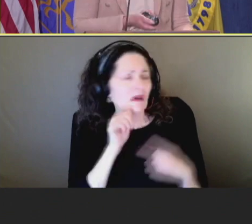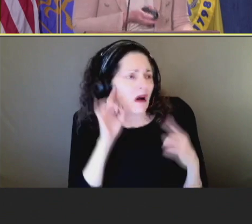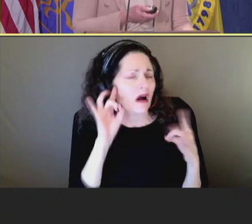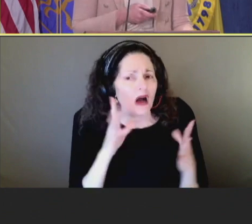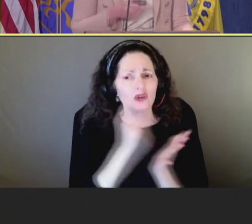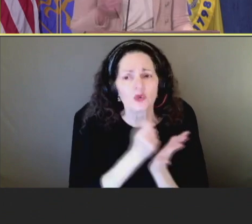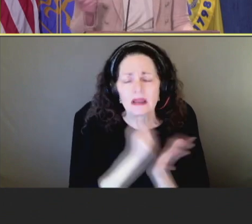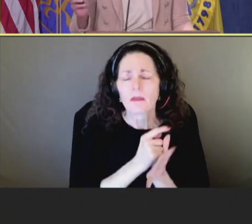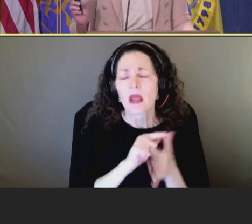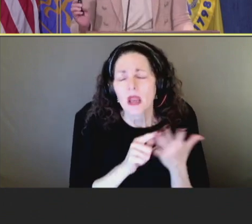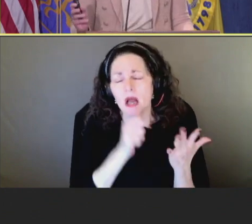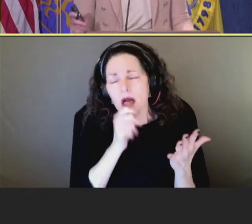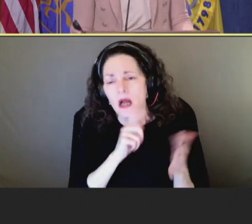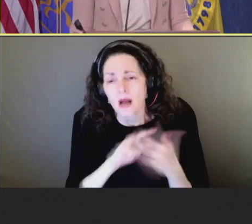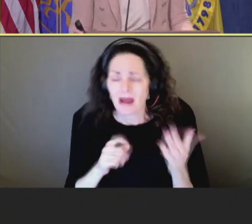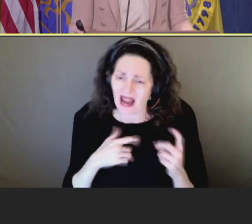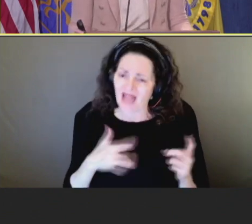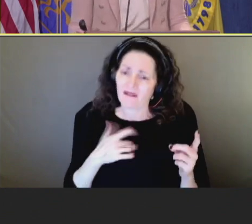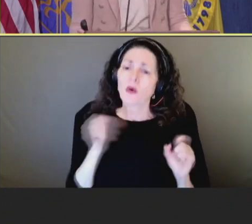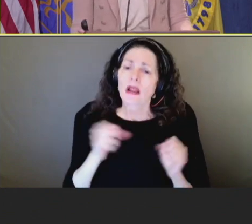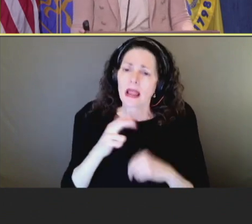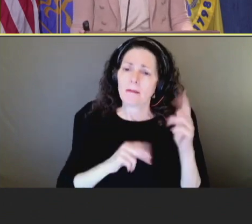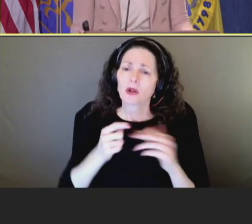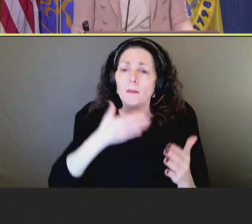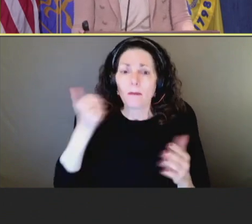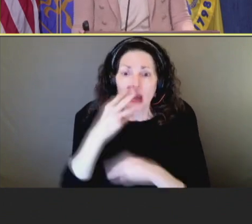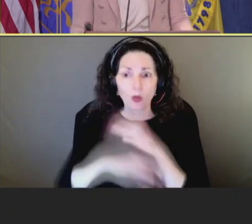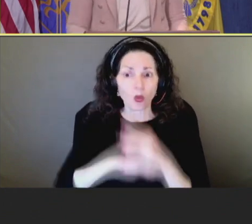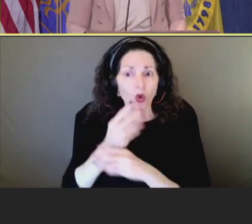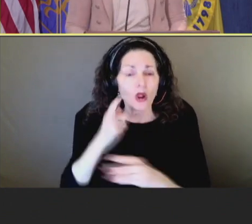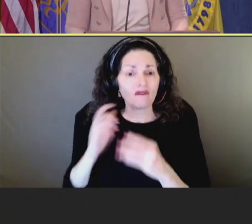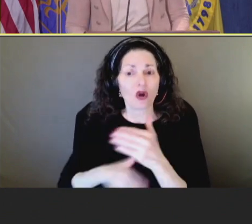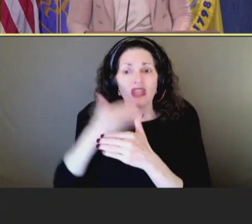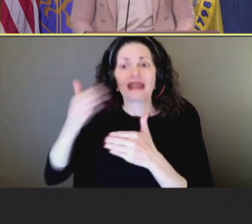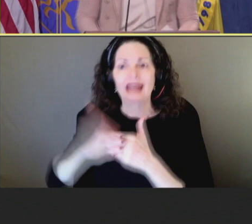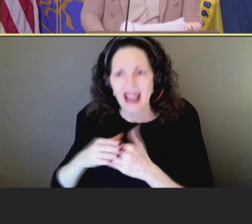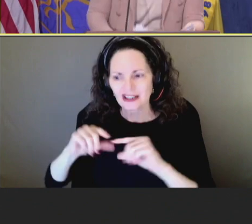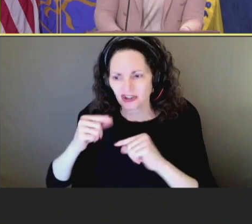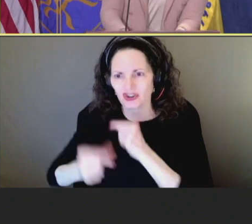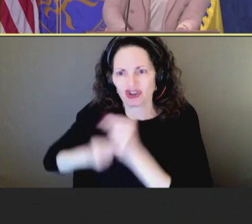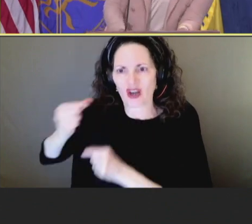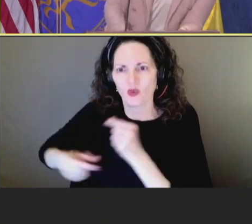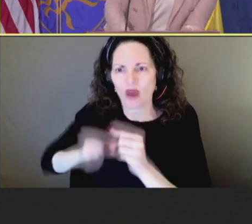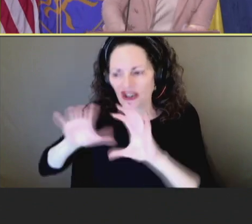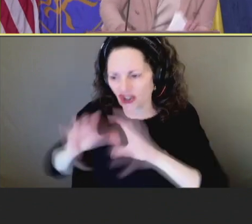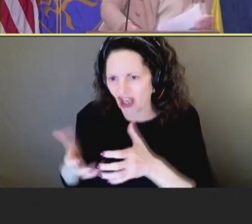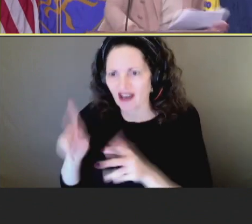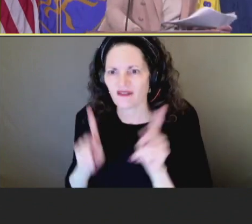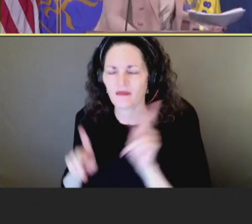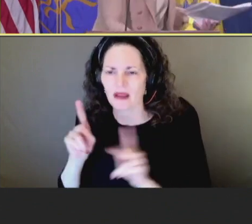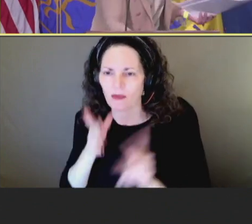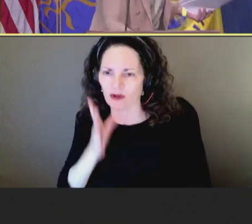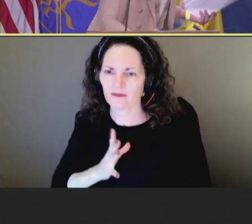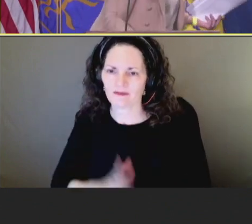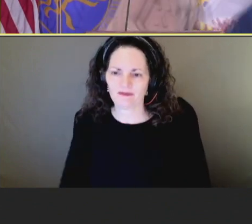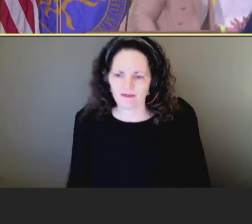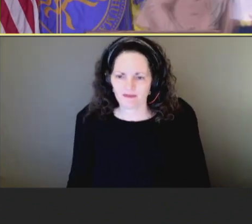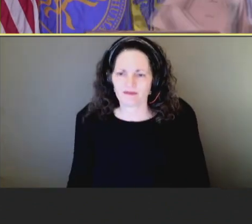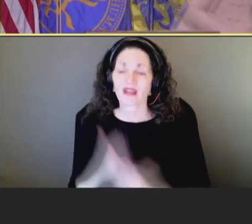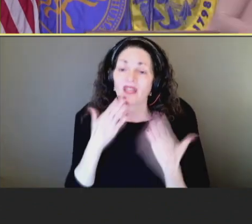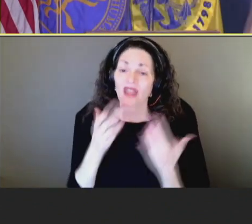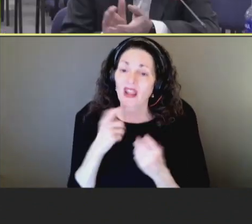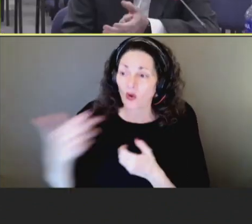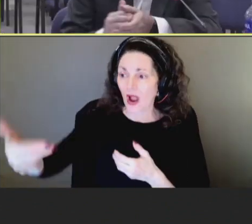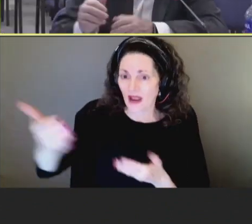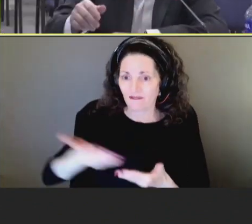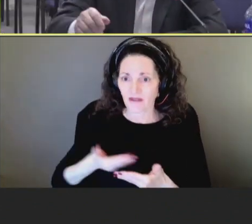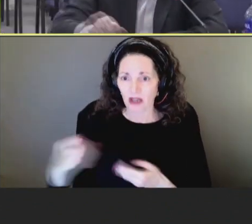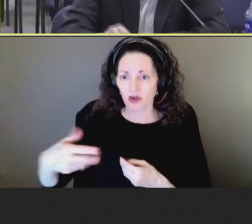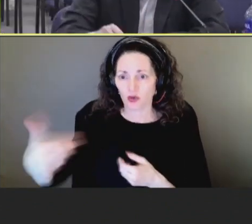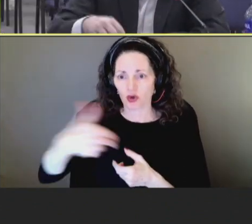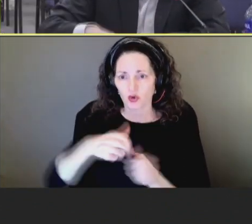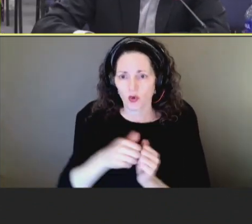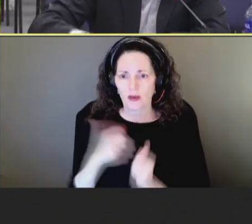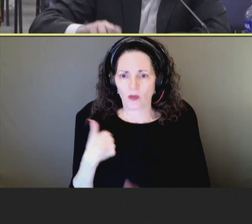world for the next generation and I invite you all to join me.